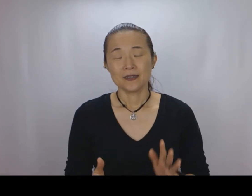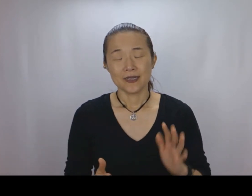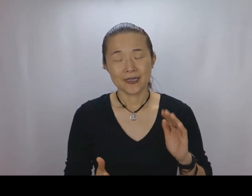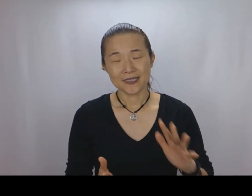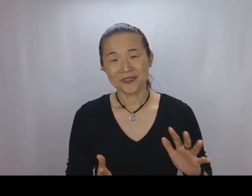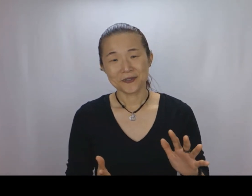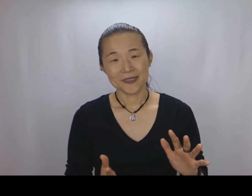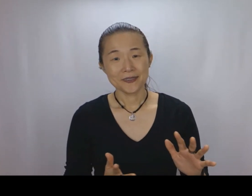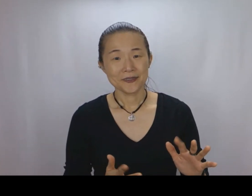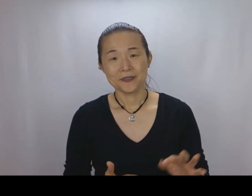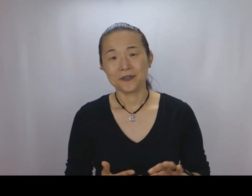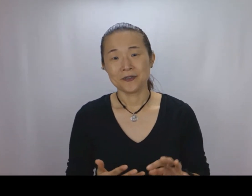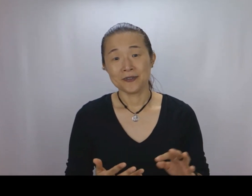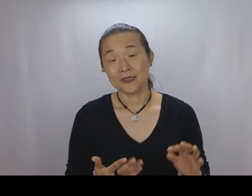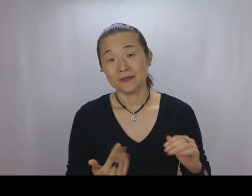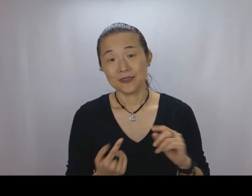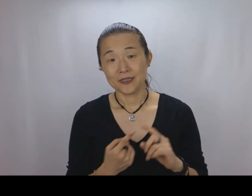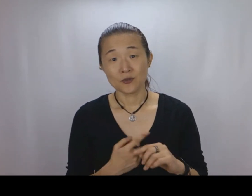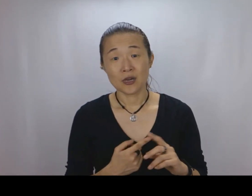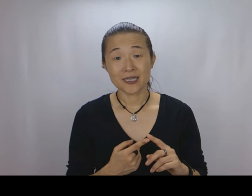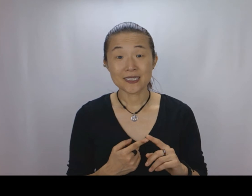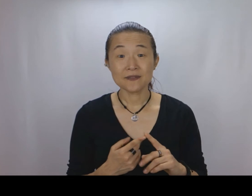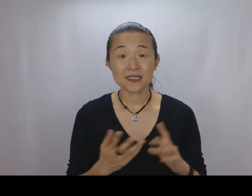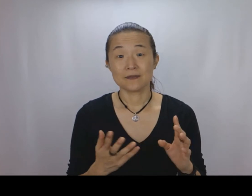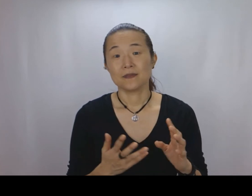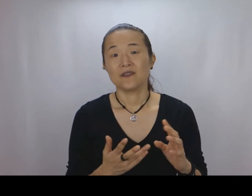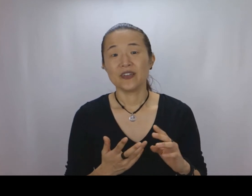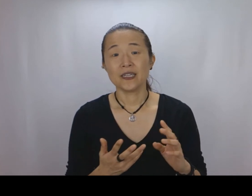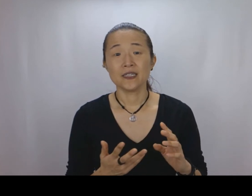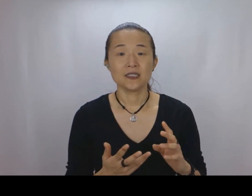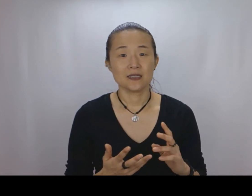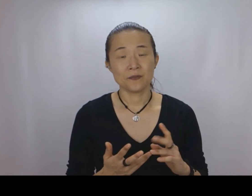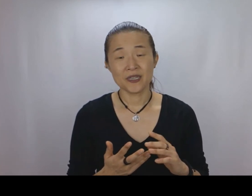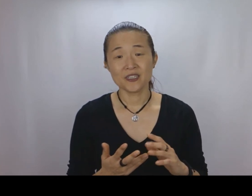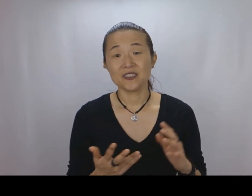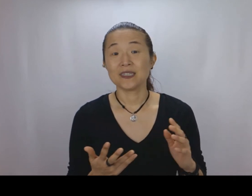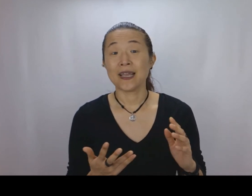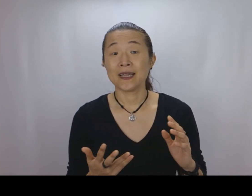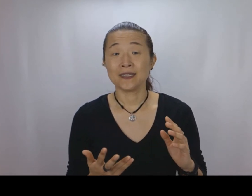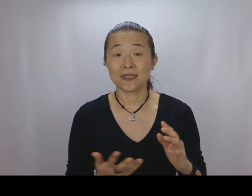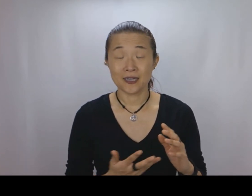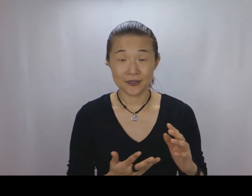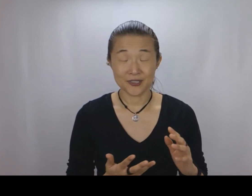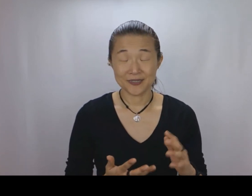In Lesson 3, you learned interrogatives, feelings, opinions, and colors.